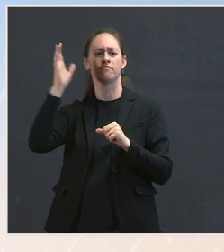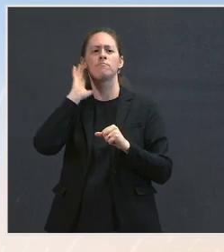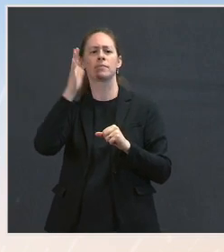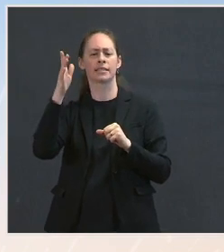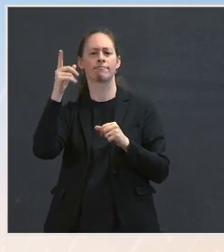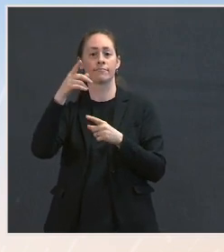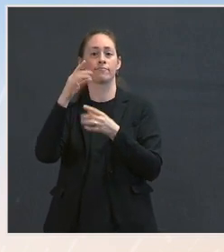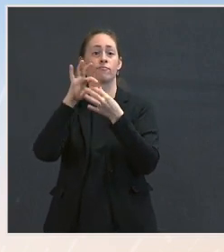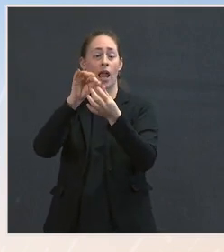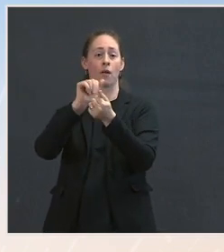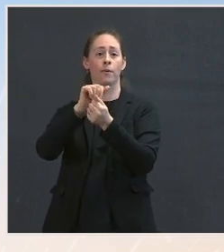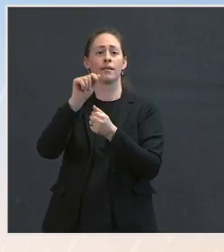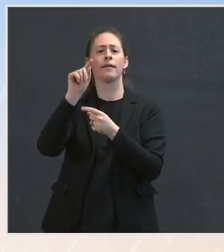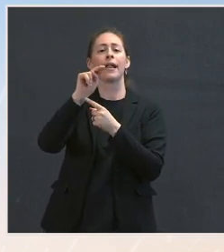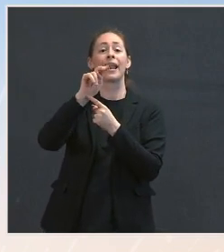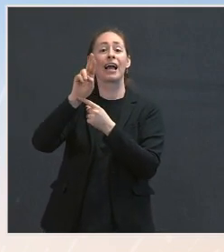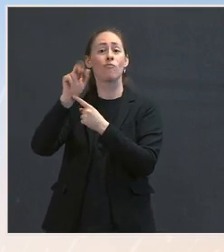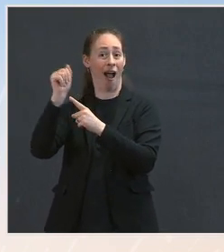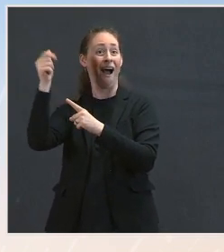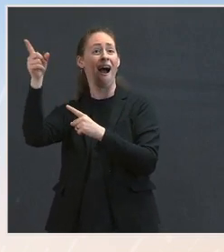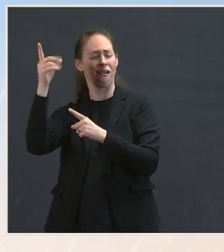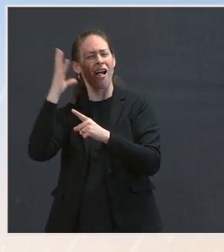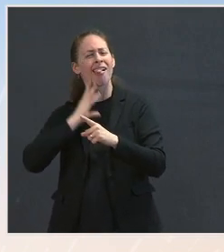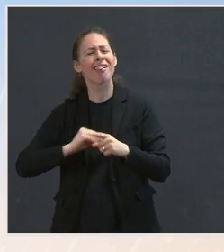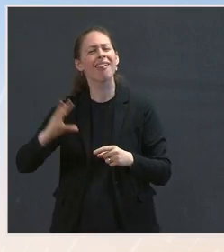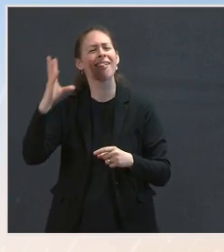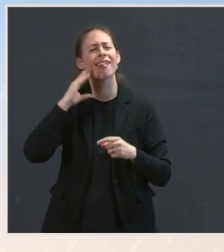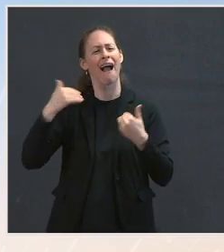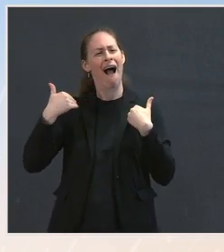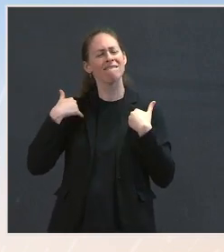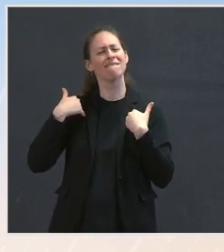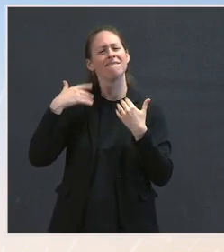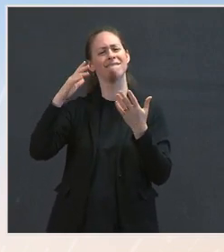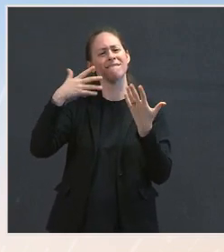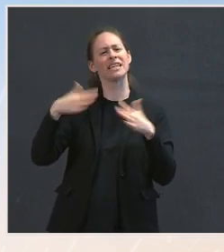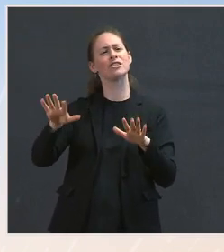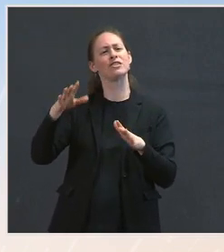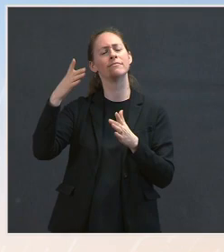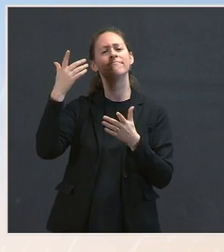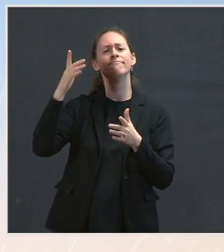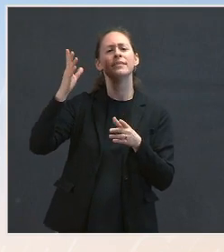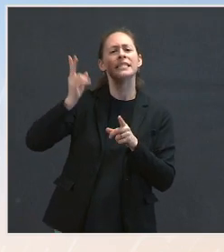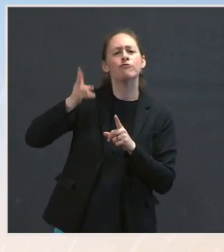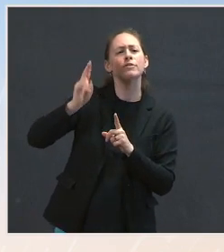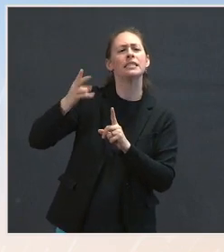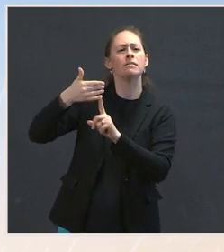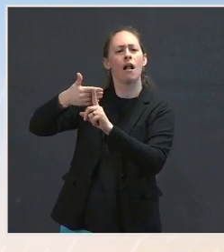because she has a record of working with people who agree with her and disagree with her, with -- and she has decades of experience,